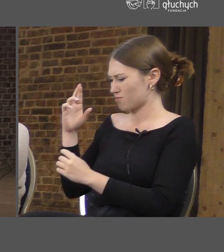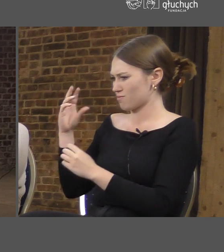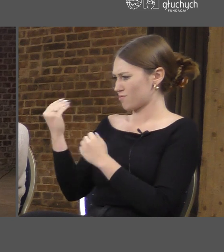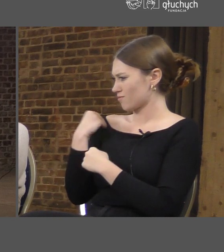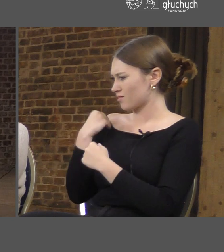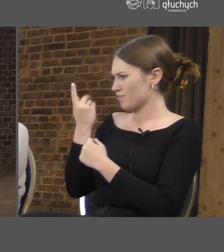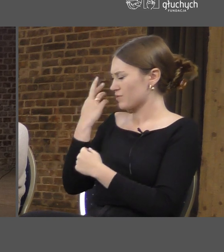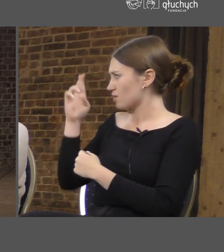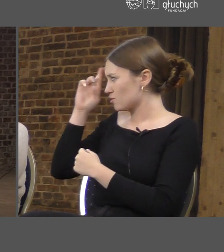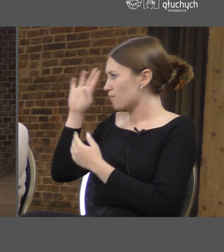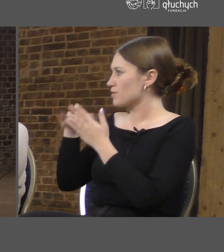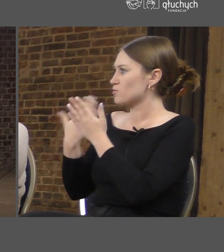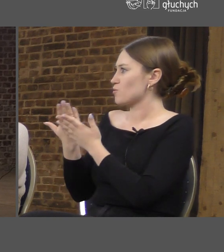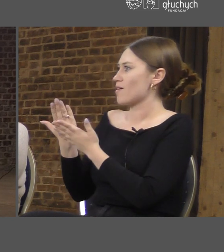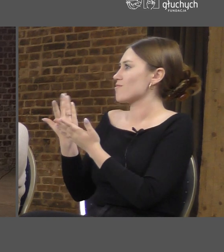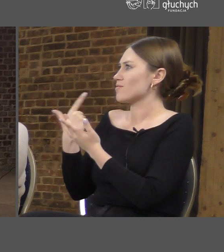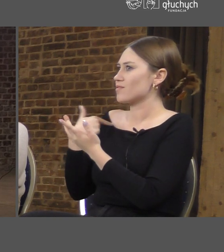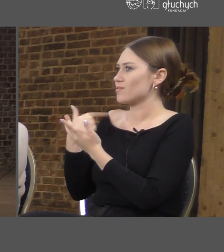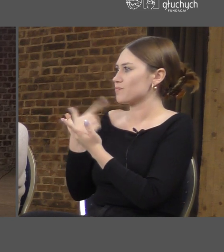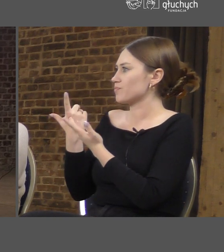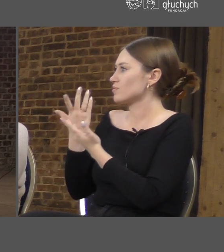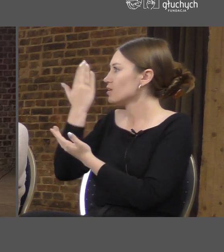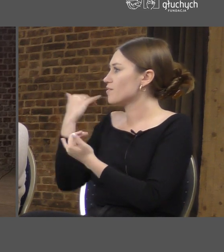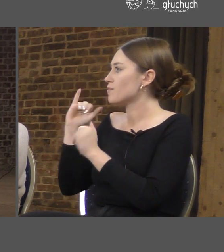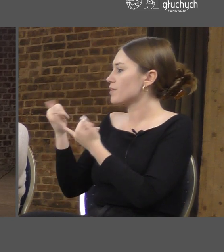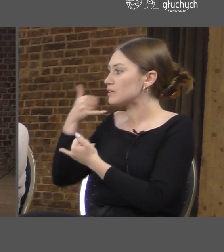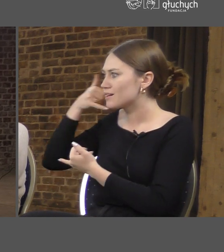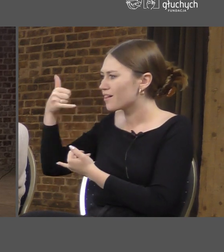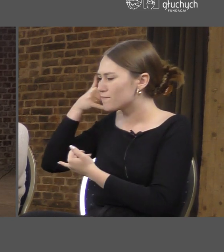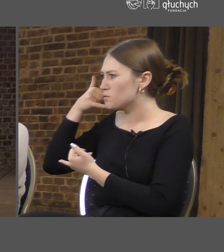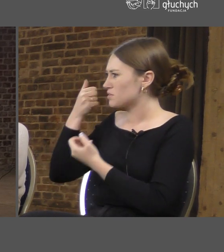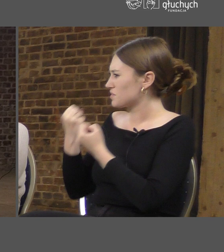That they didn't understand, for example, how they received telephone calls.